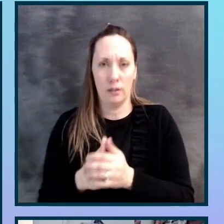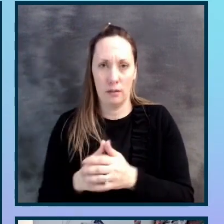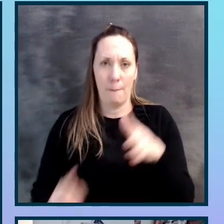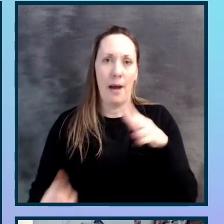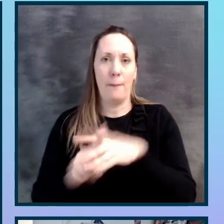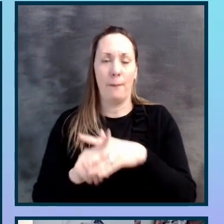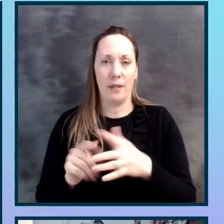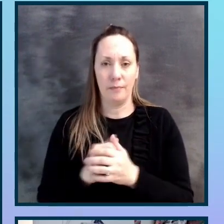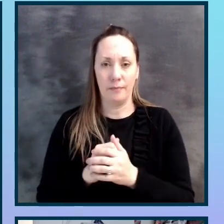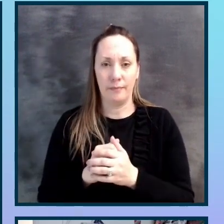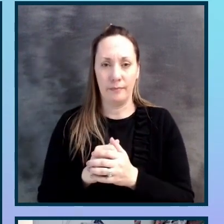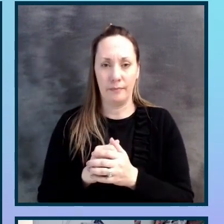after a product is released.